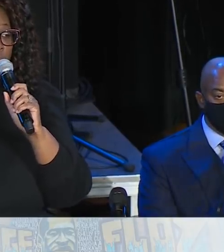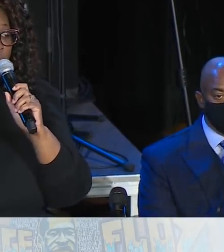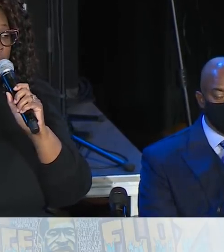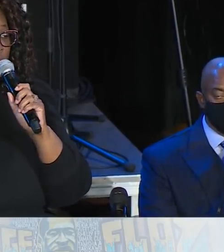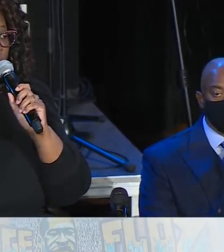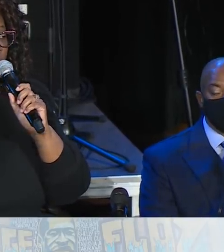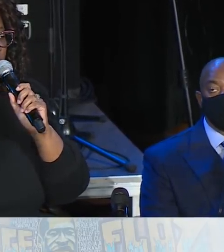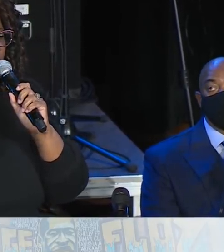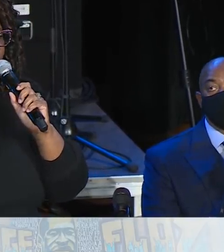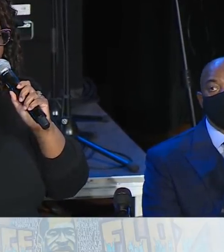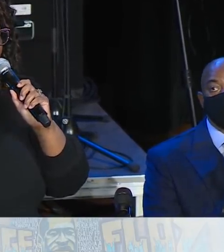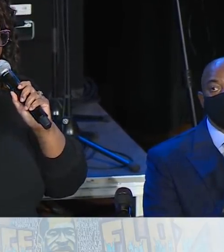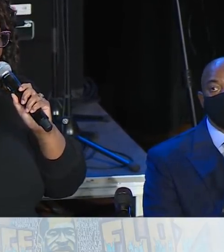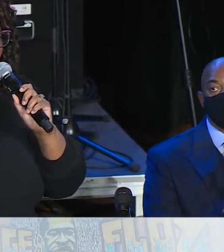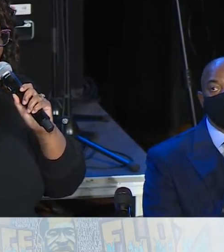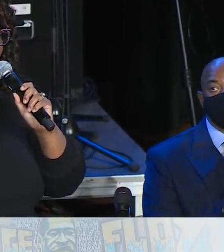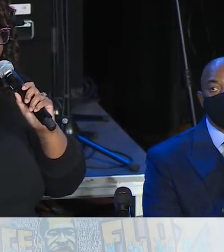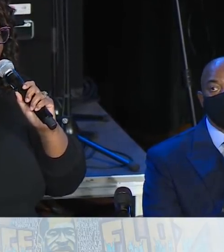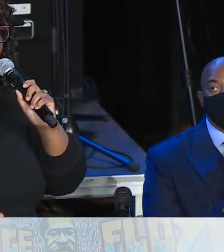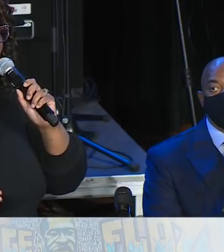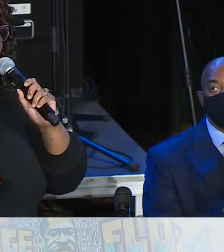I ONCE WAS LOST